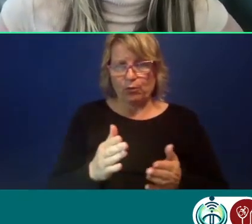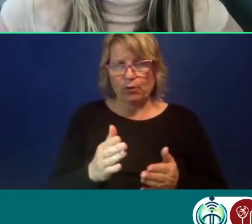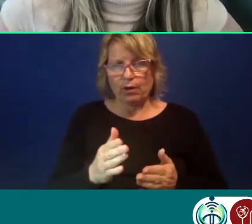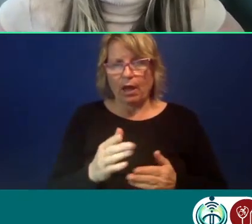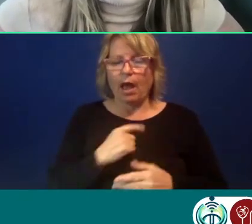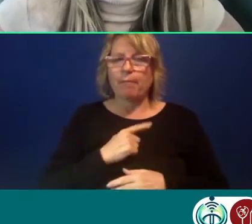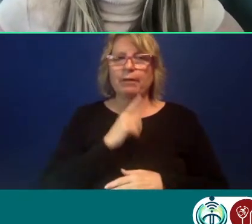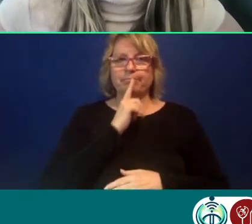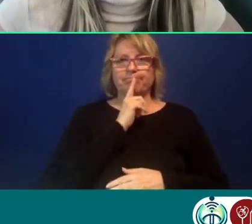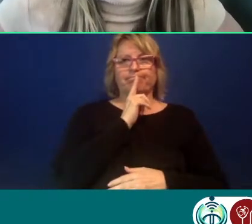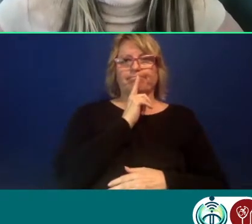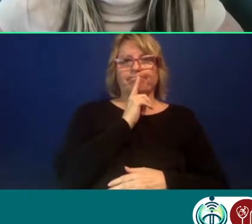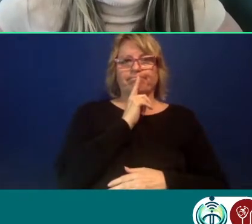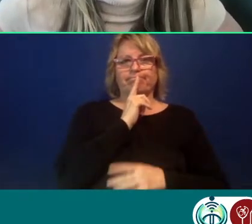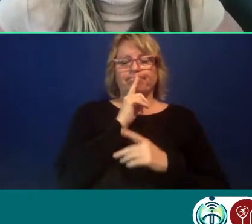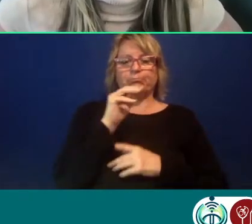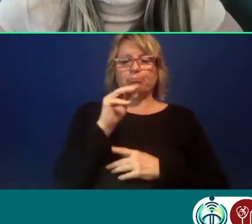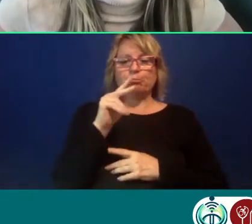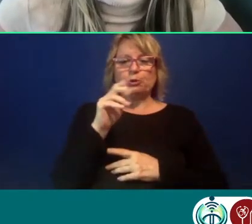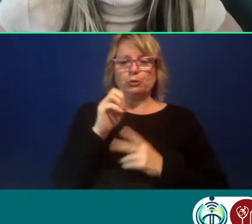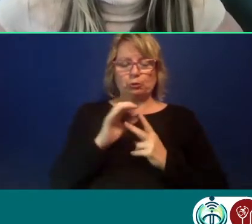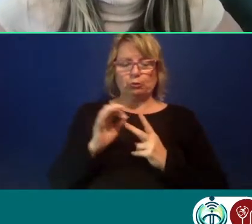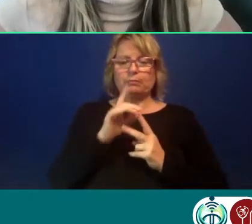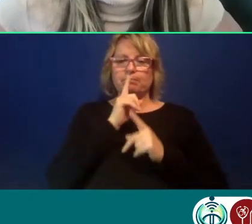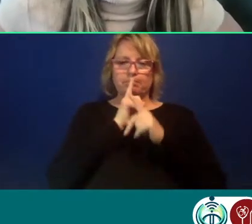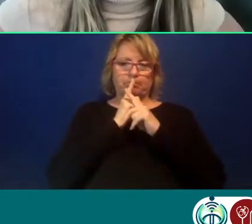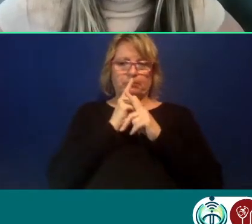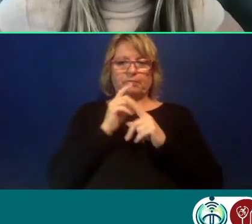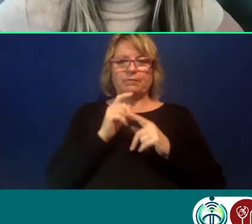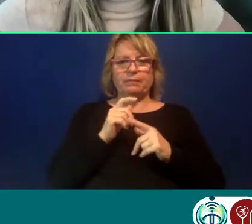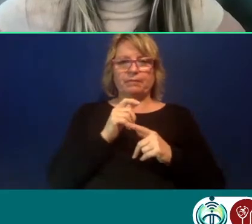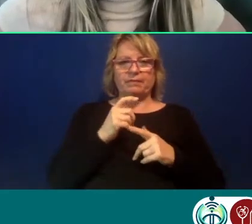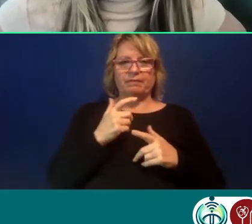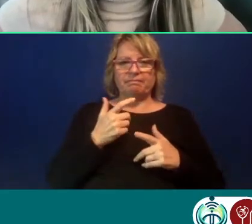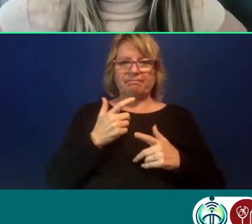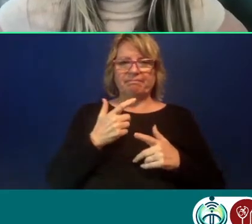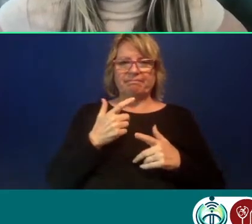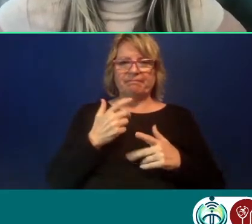where I actually have a really hard time speaking about how I feel. And that's here,